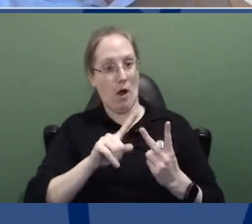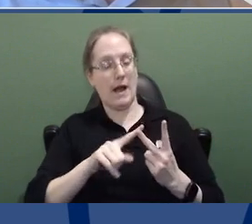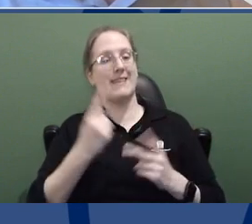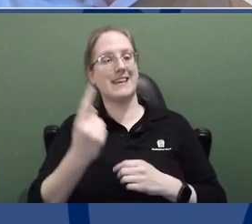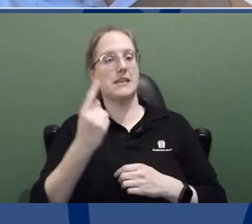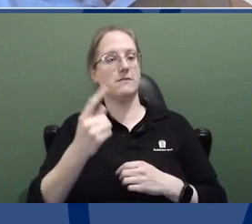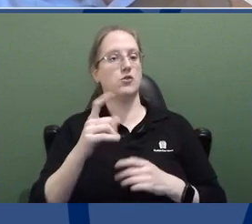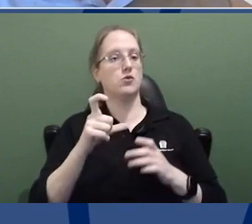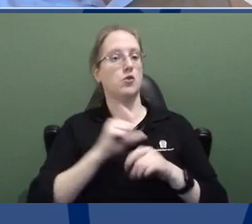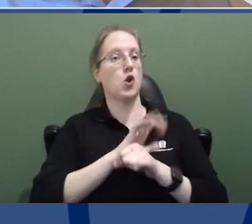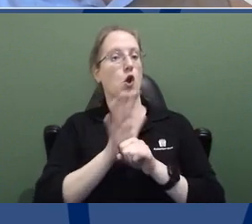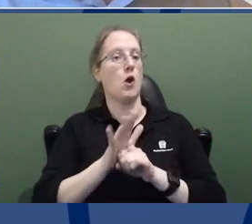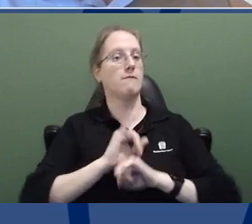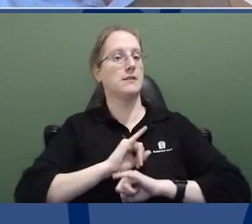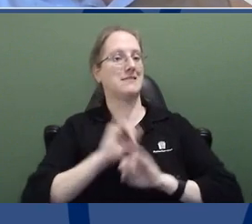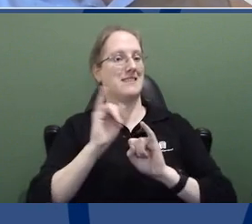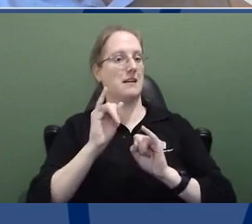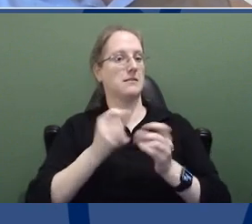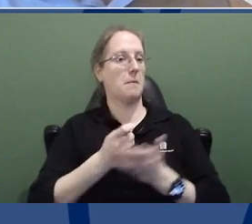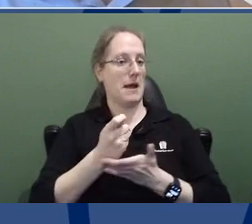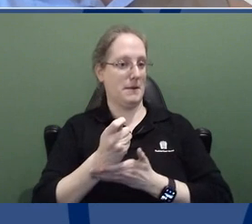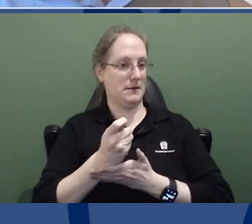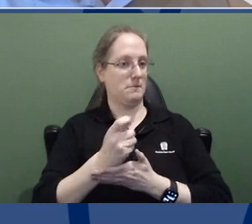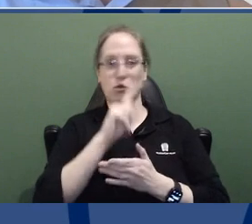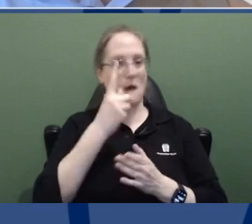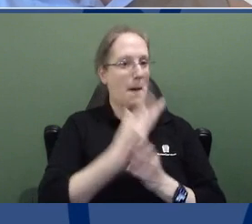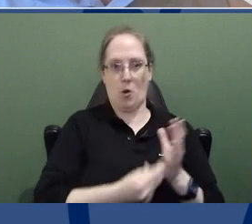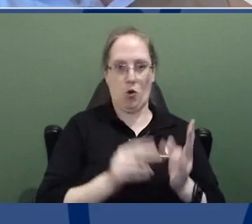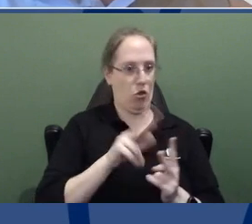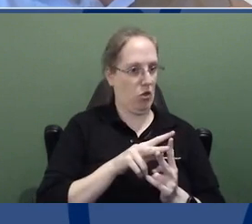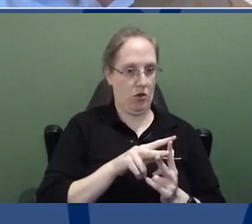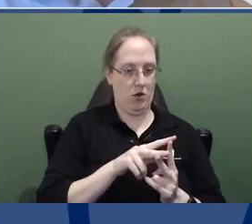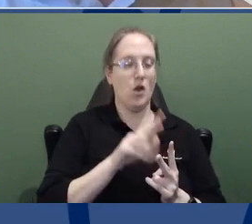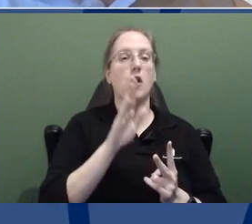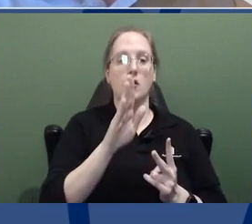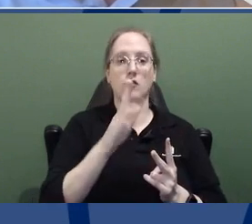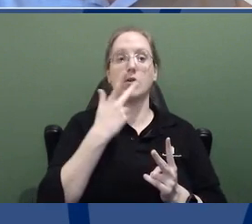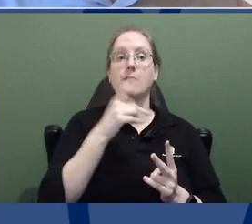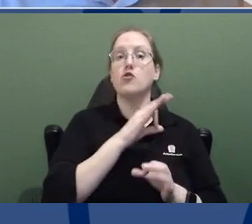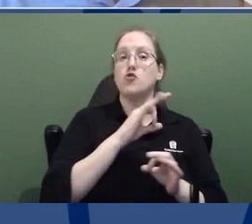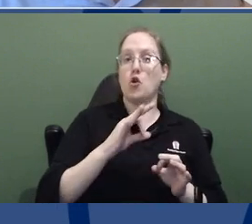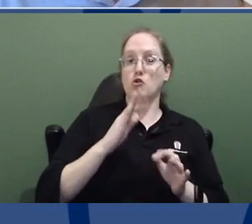but not both. So if you're not an employee but deriving income from business, you must